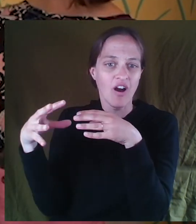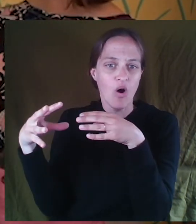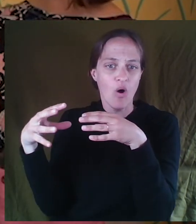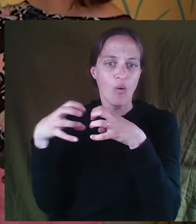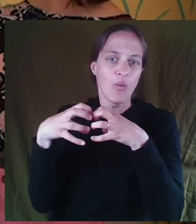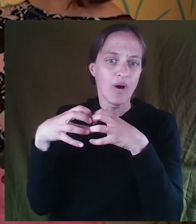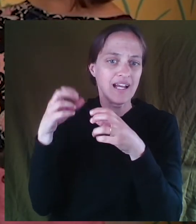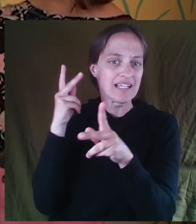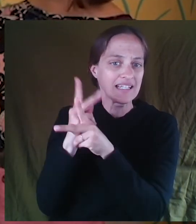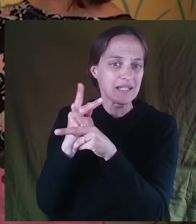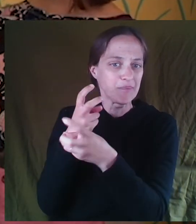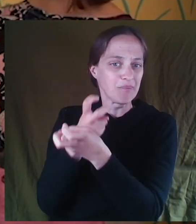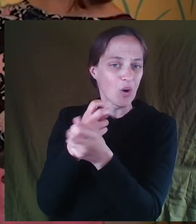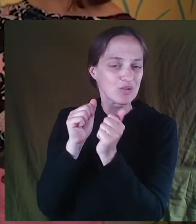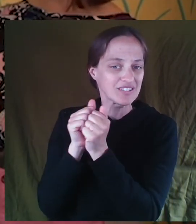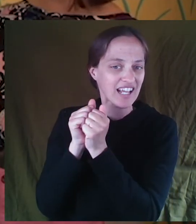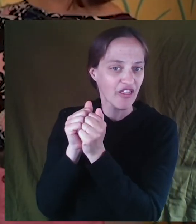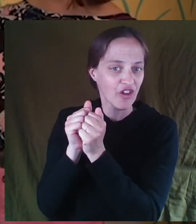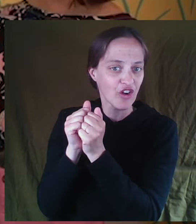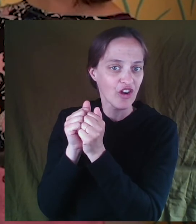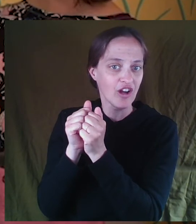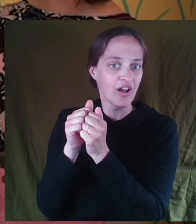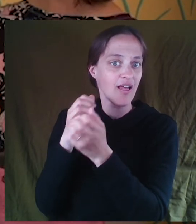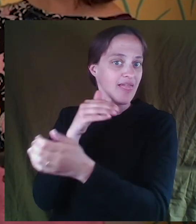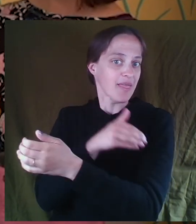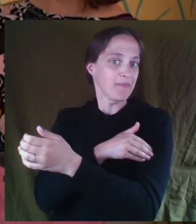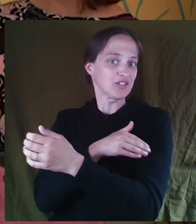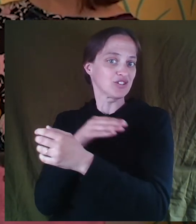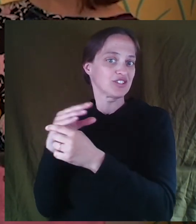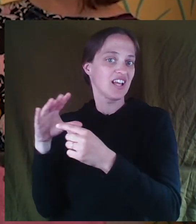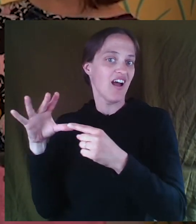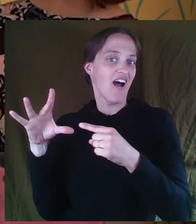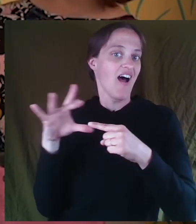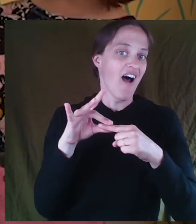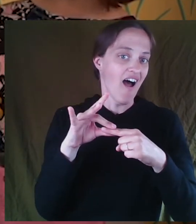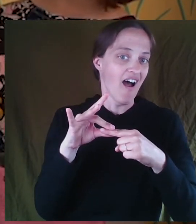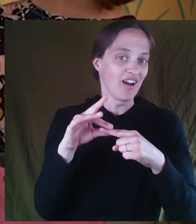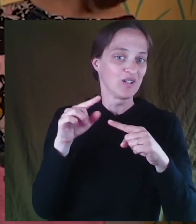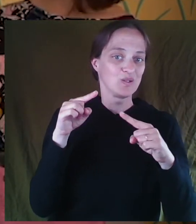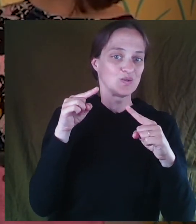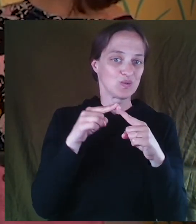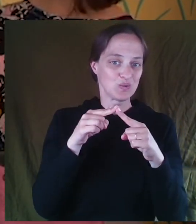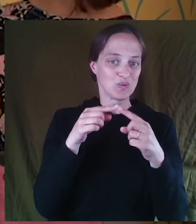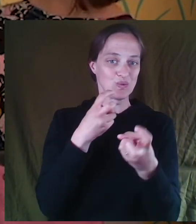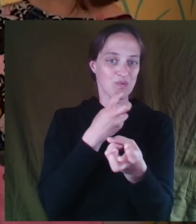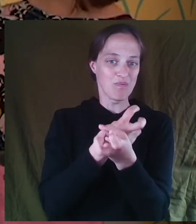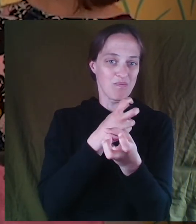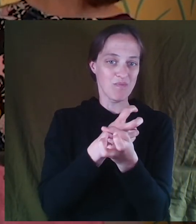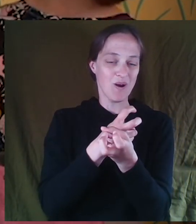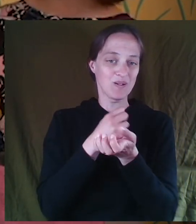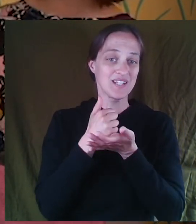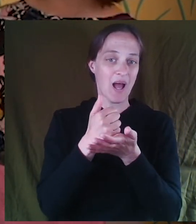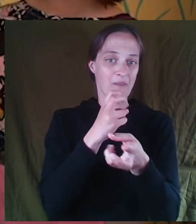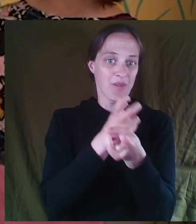that hold your bones together. They are attached to your bones and help them move.